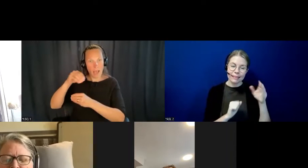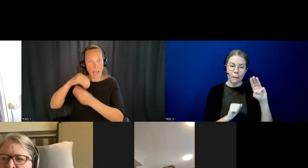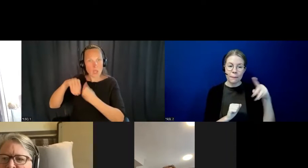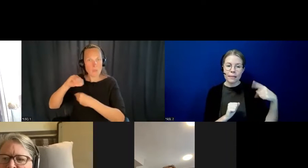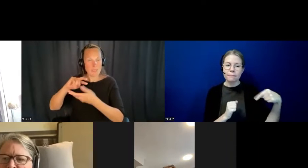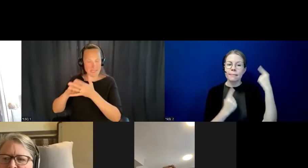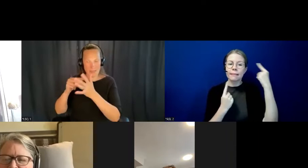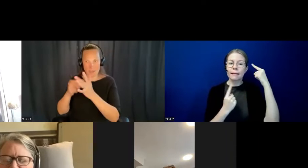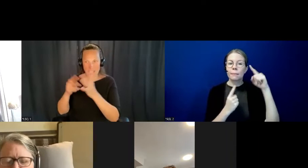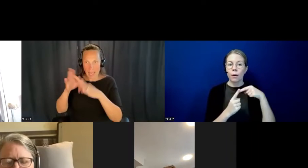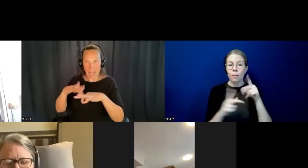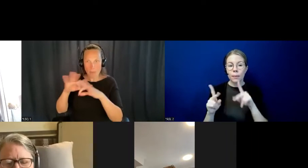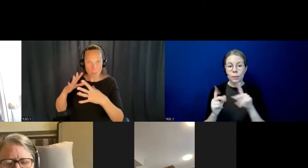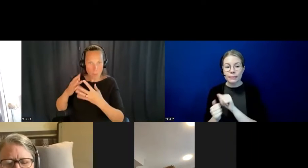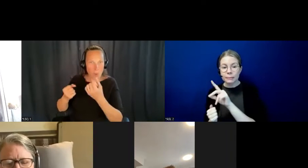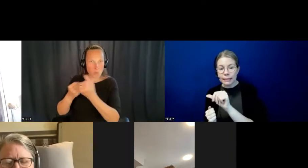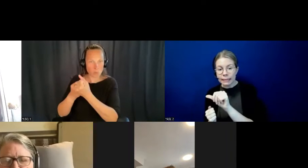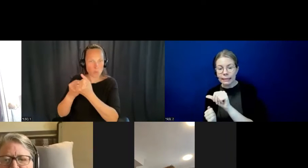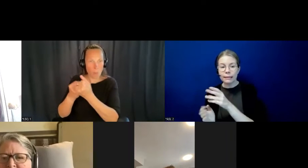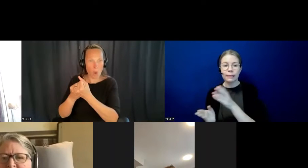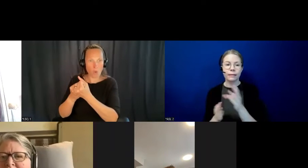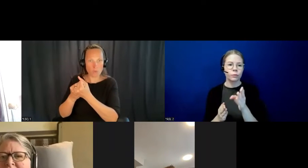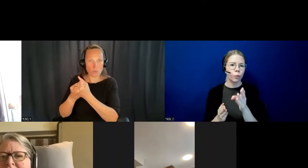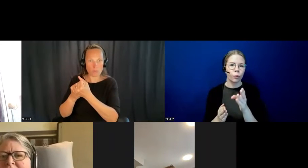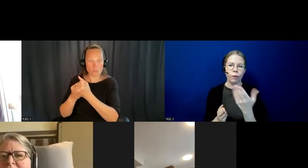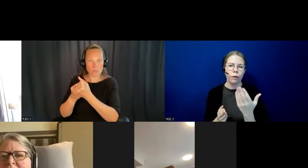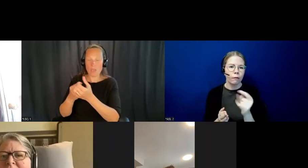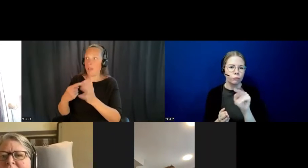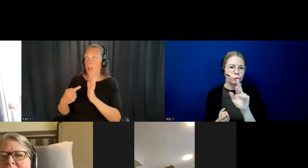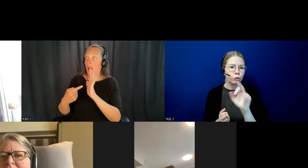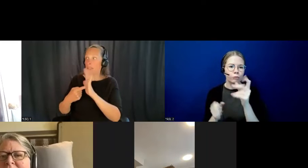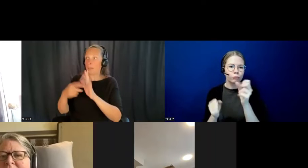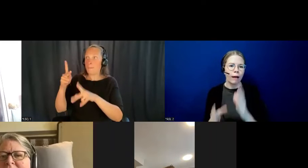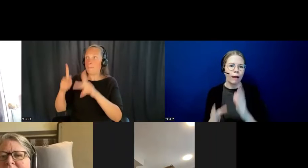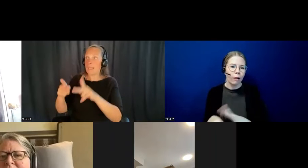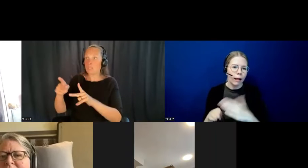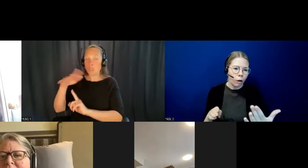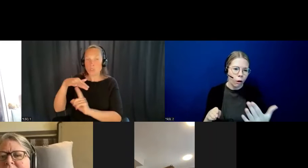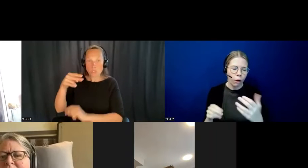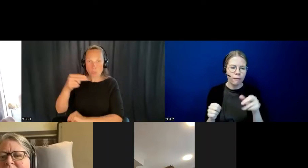TRUCK DRIVER WHO WAS LAID OFF OR THE CORNER STORE REALLY STRUGGLING TO MAKE ENDS MEET,